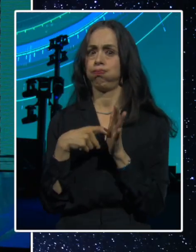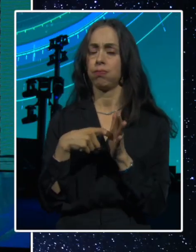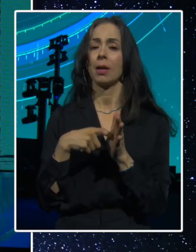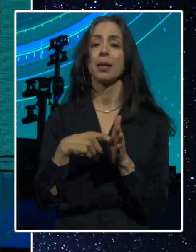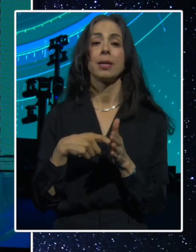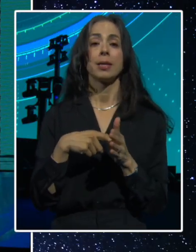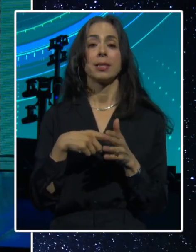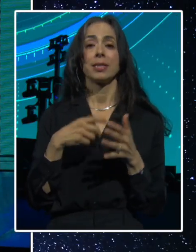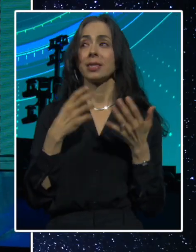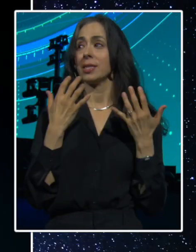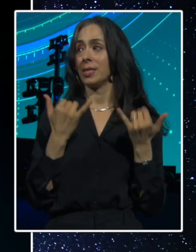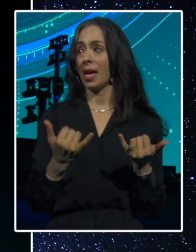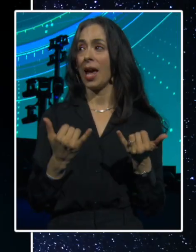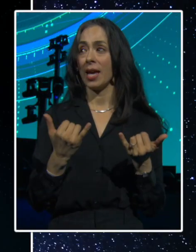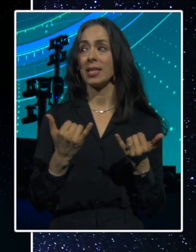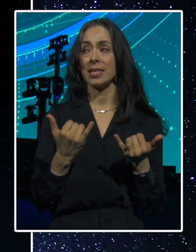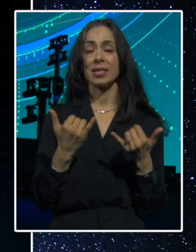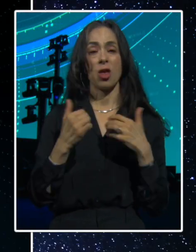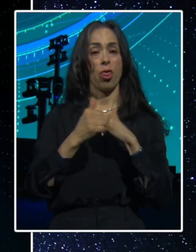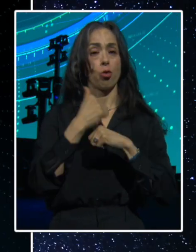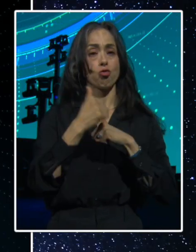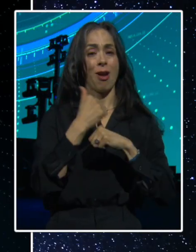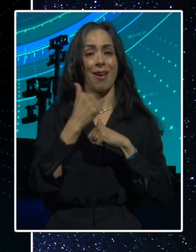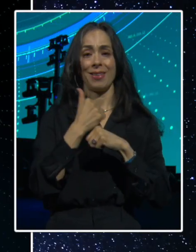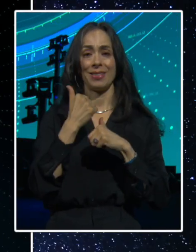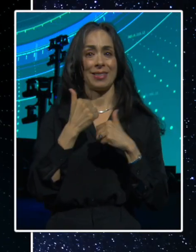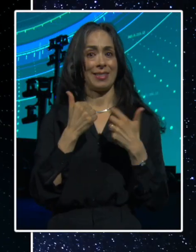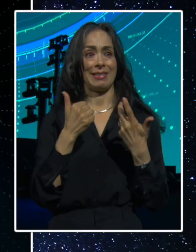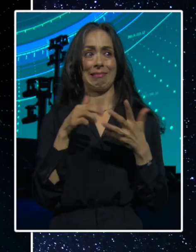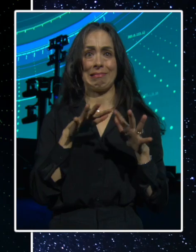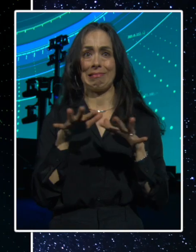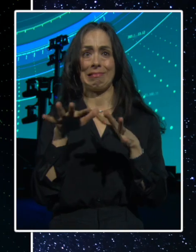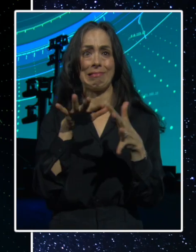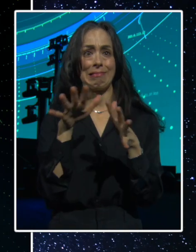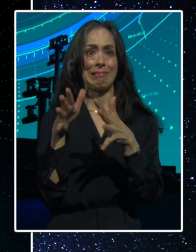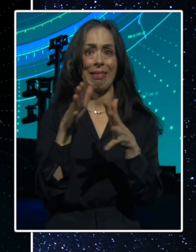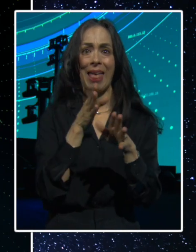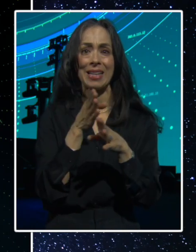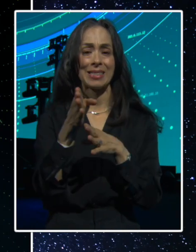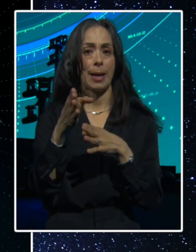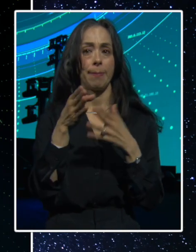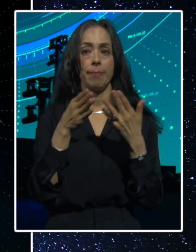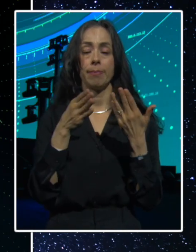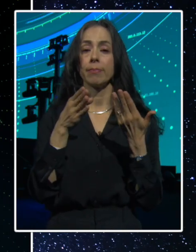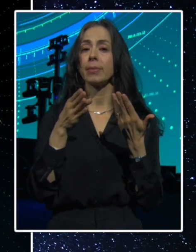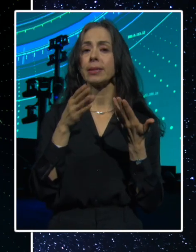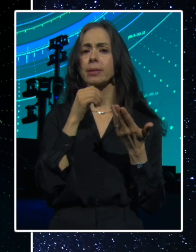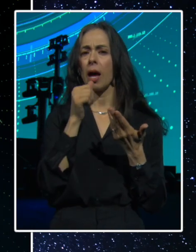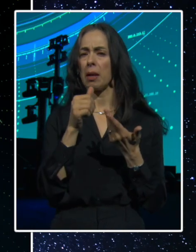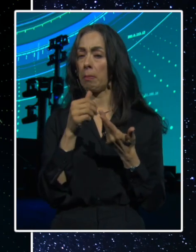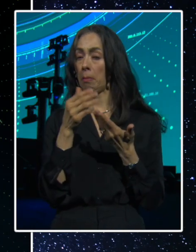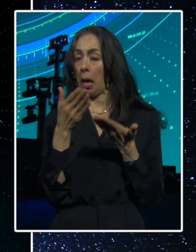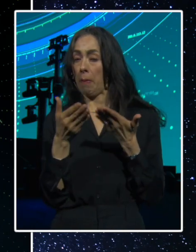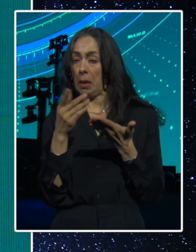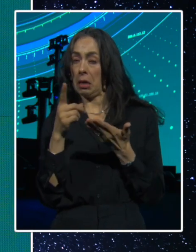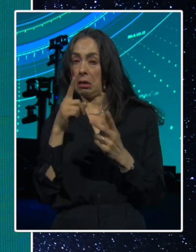In today's threat landscape, it's not a question of off, you will be targeted. It is when.